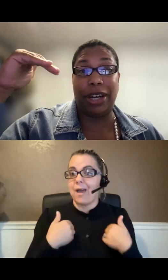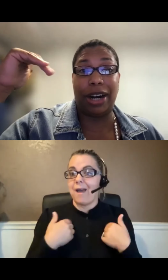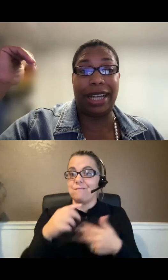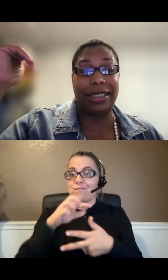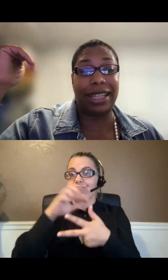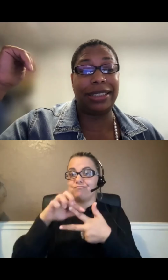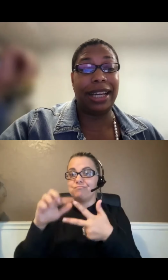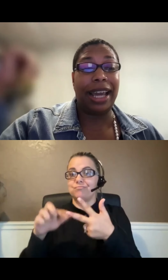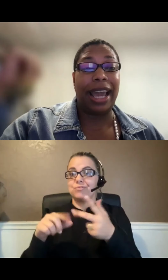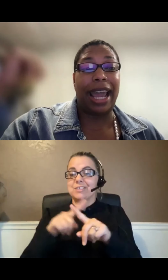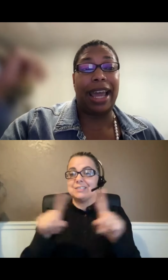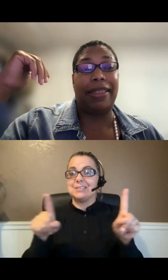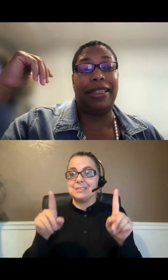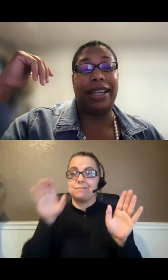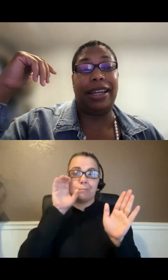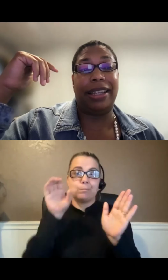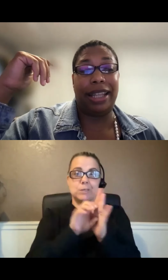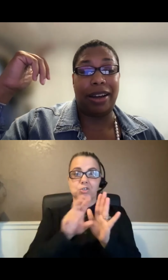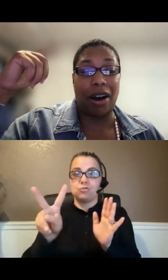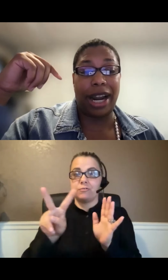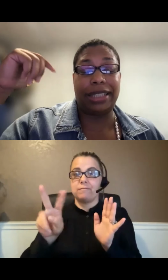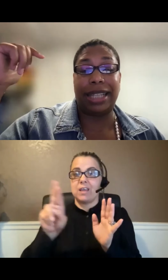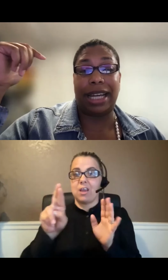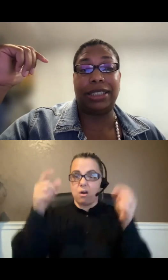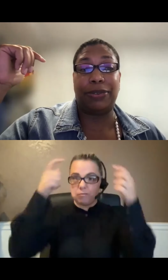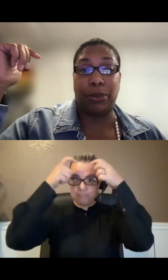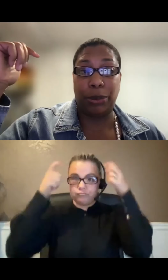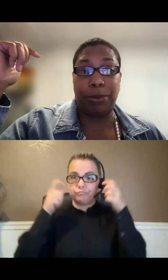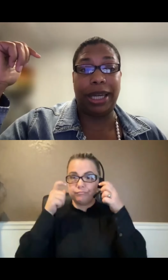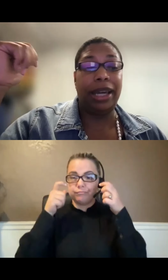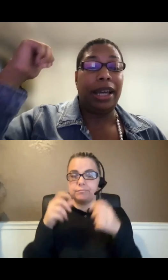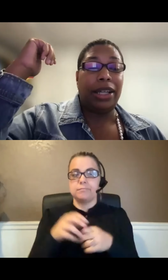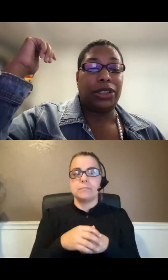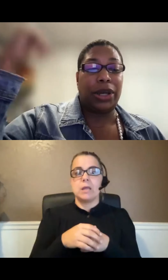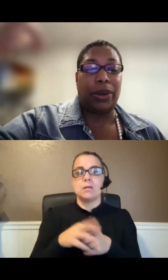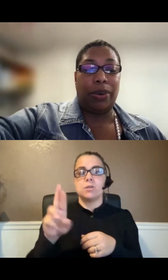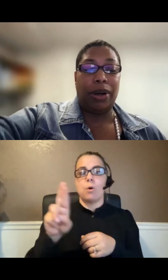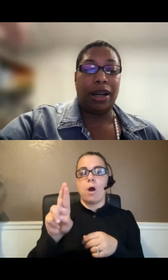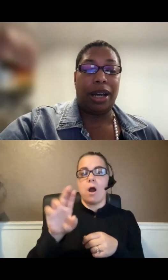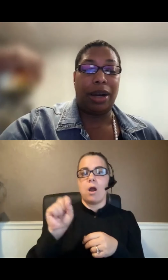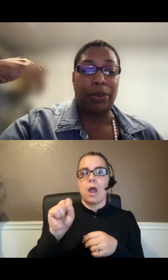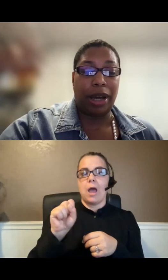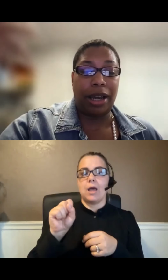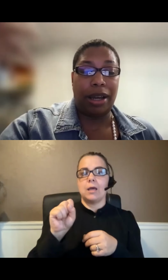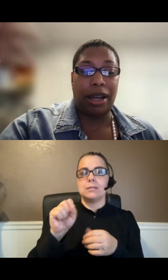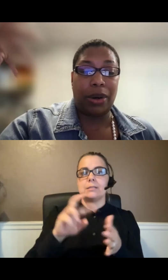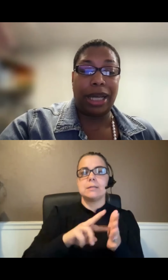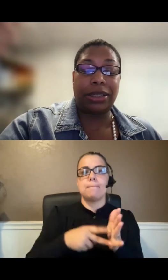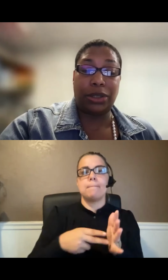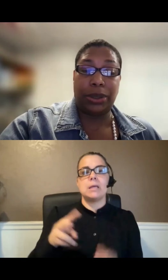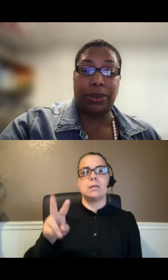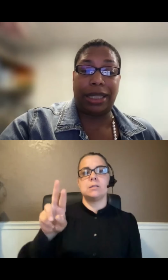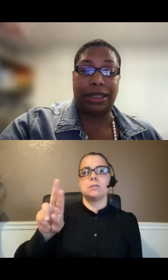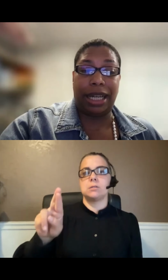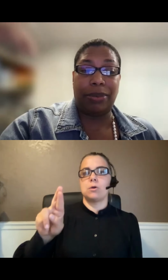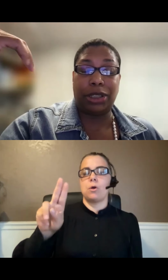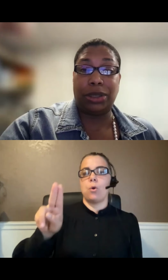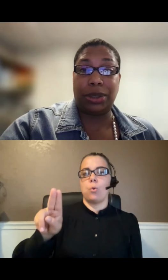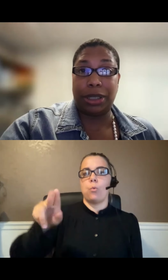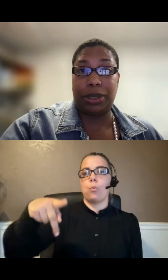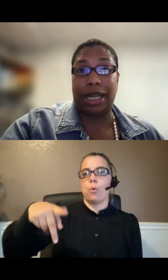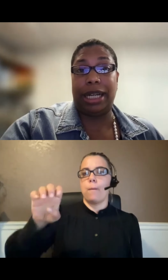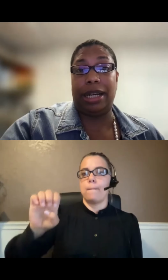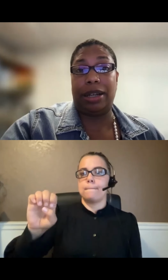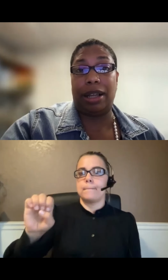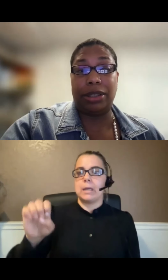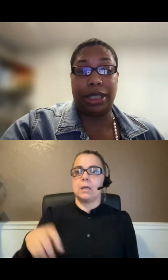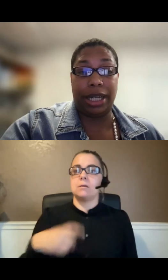VR headsets and RS stands for rupee. So, a Quest 2 headset, which is $299 in